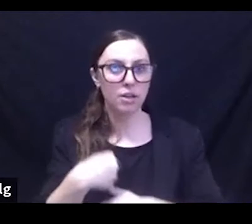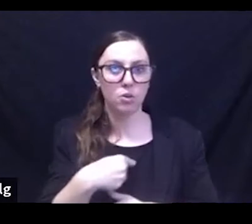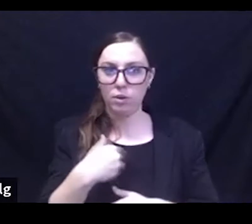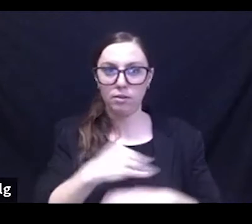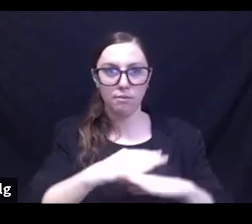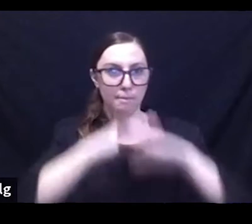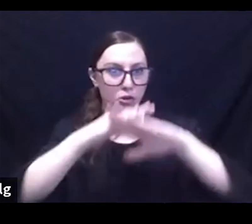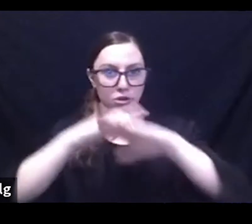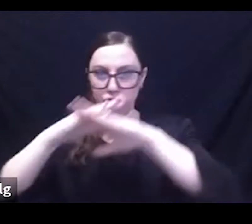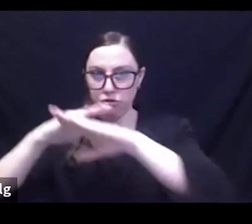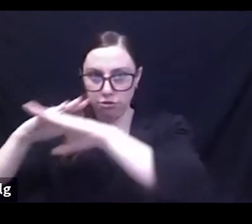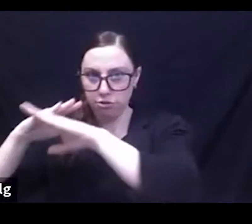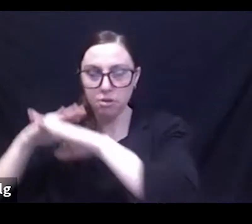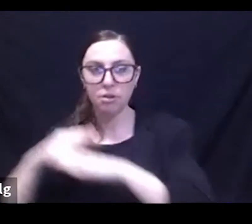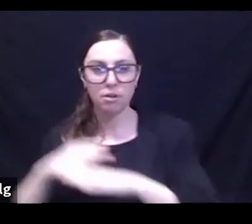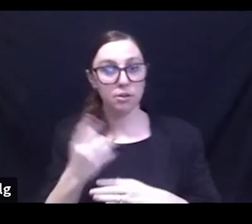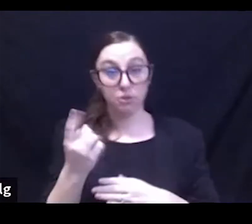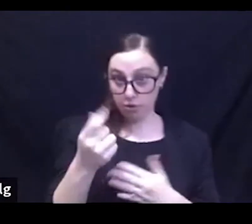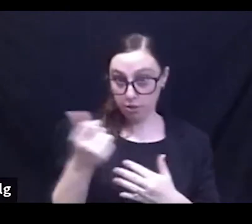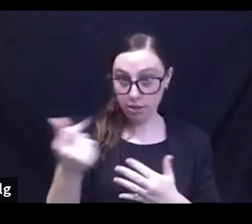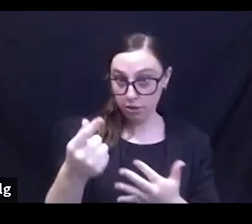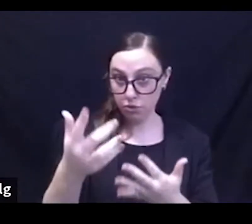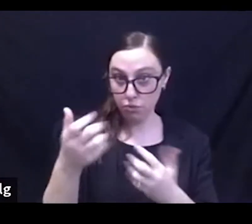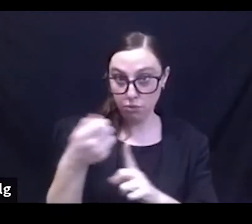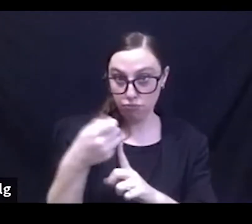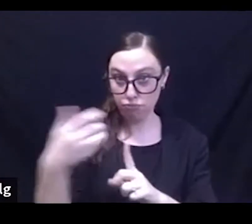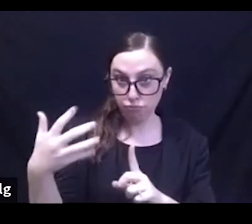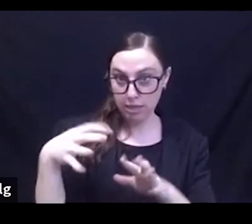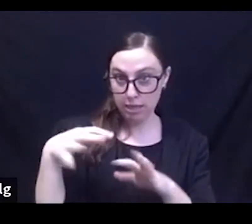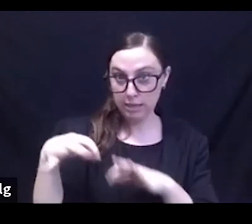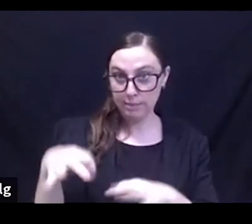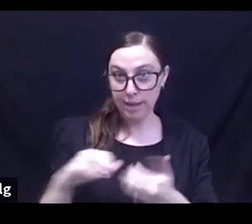barriers. Is there anything else you wanted to share with us about how you felt